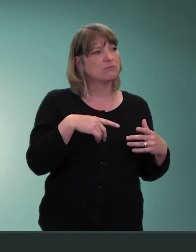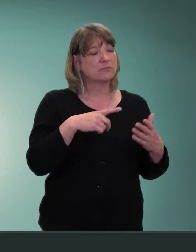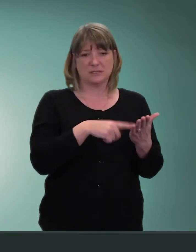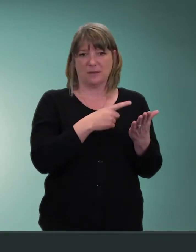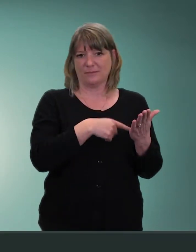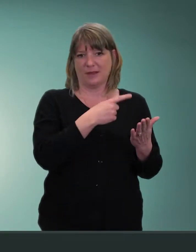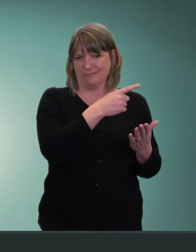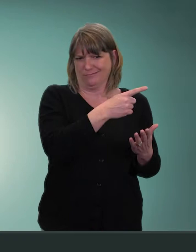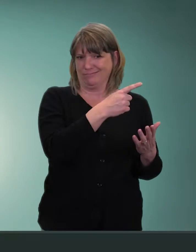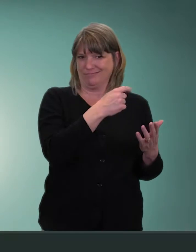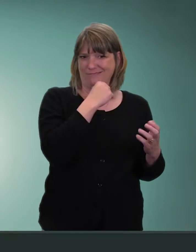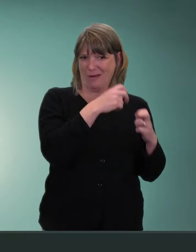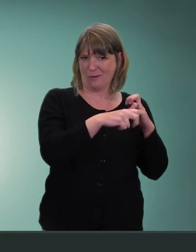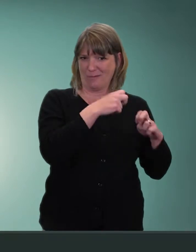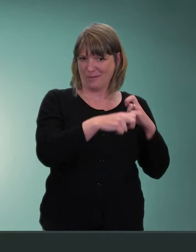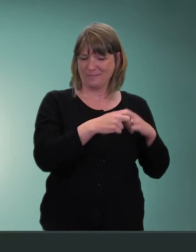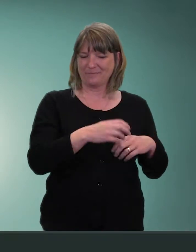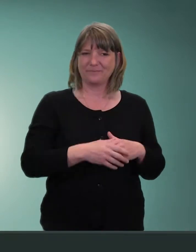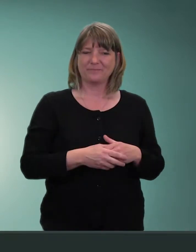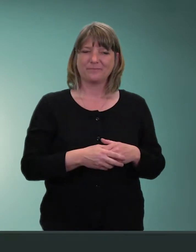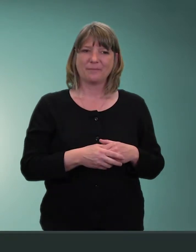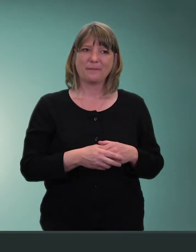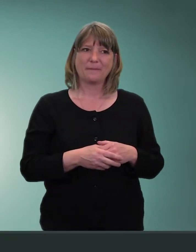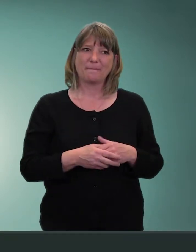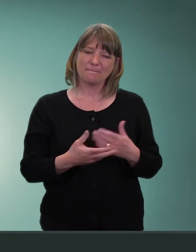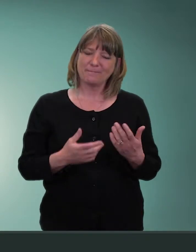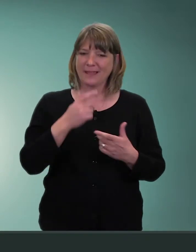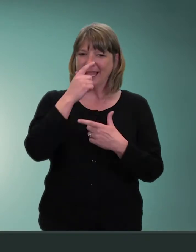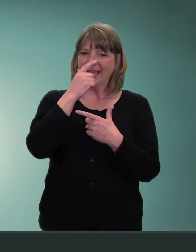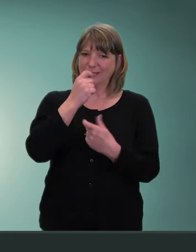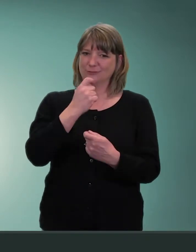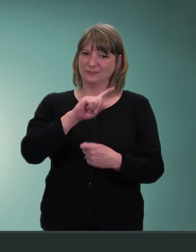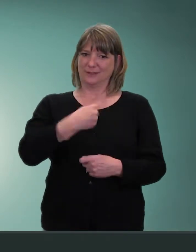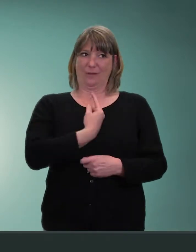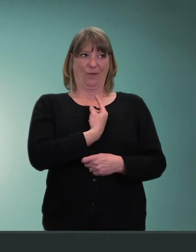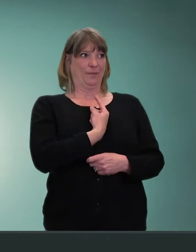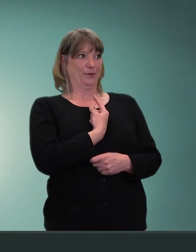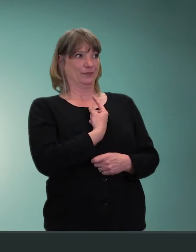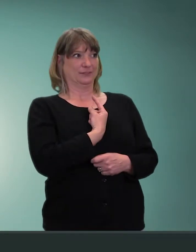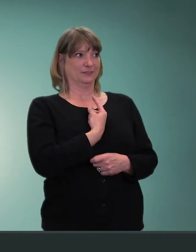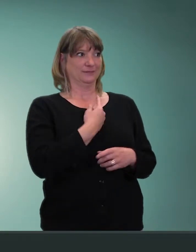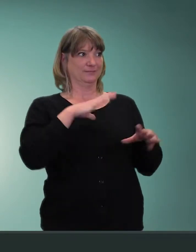and sometimes they don't have a problem with that. It's kind of interesting being the only person